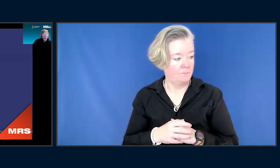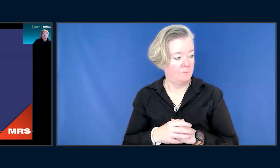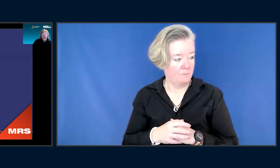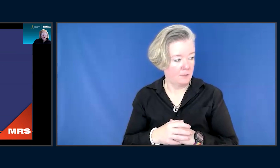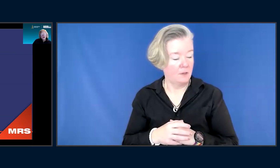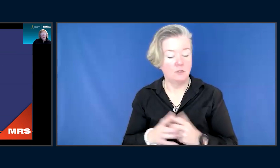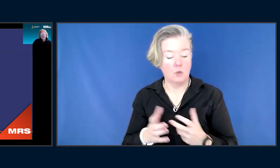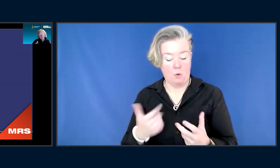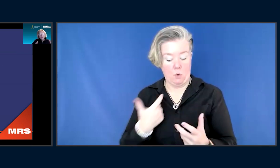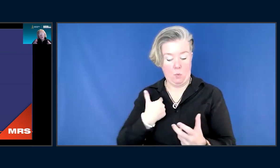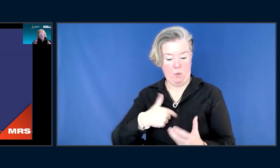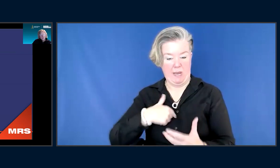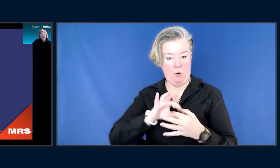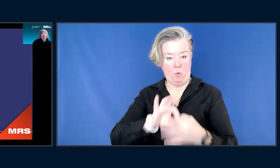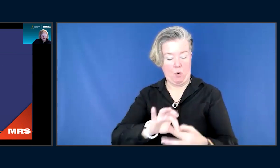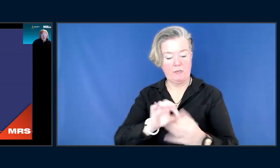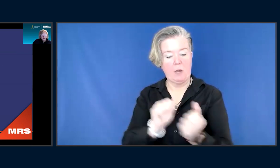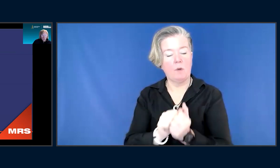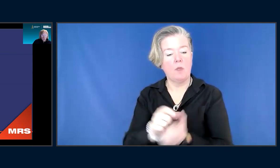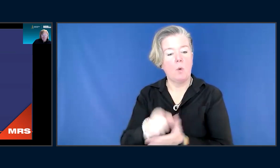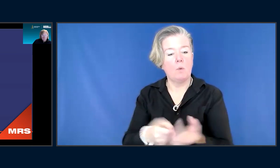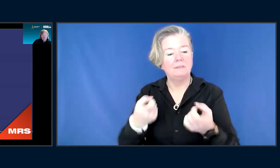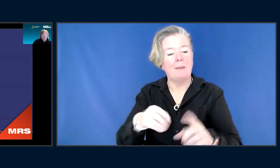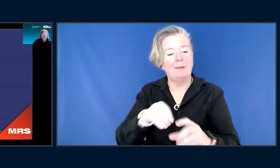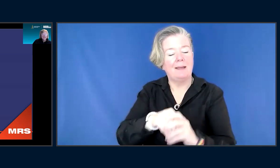So, we're coordinating with what's happening